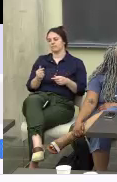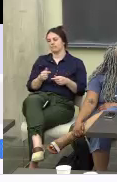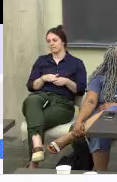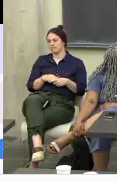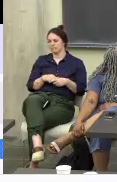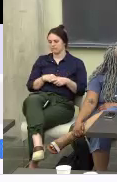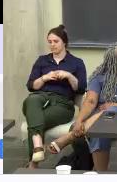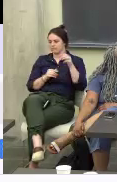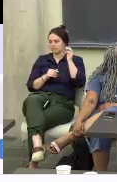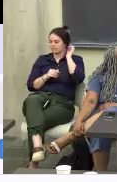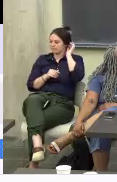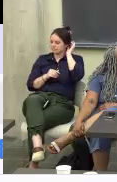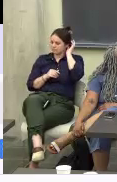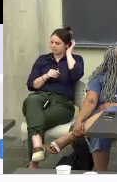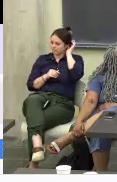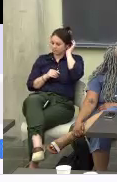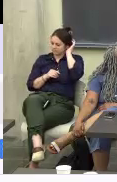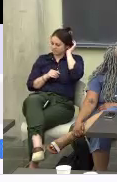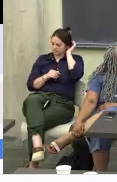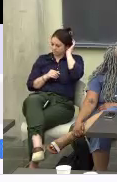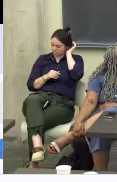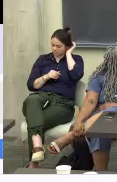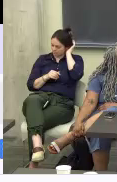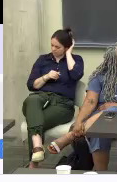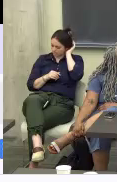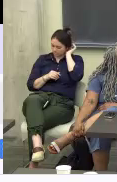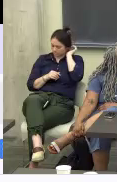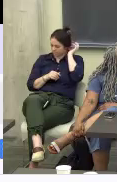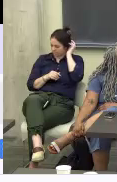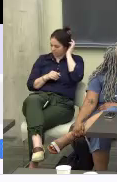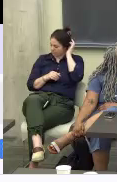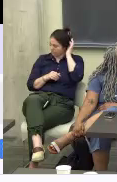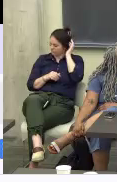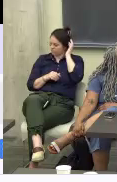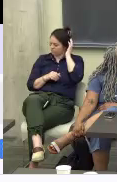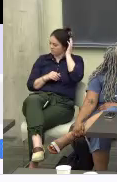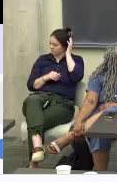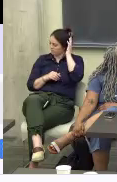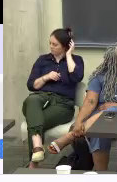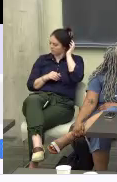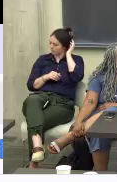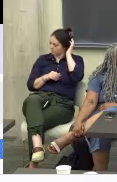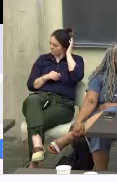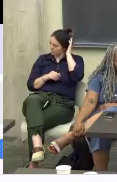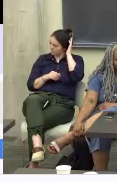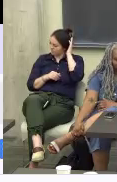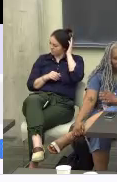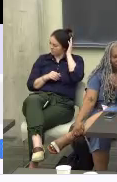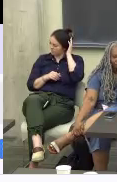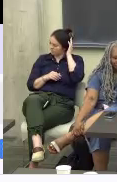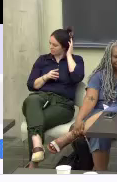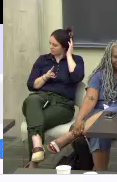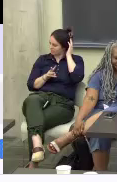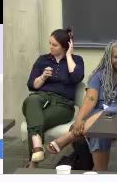collectively we Those of us who are in this space. Can be coaches, can be mentors, right? But I think